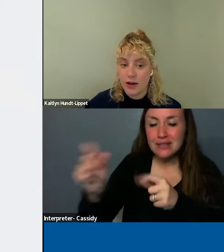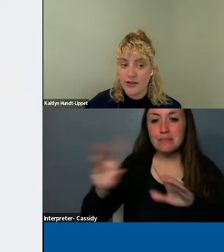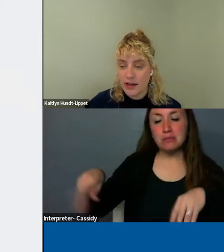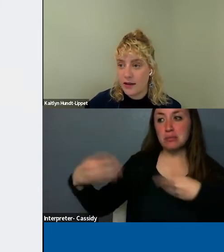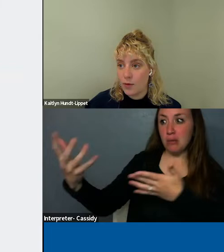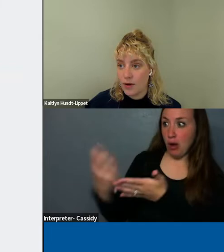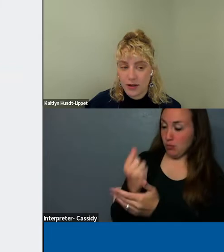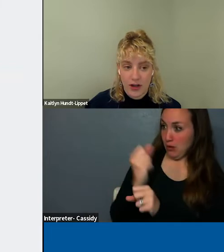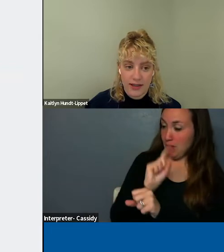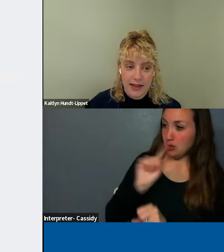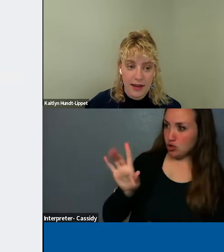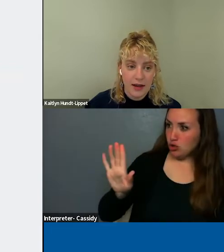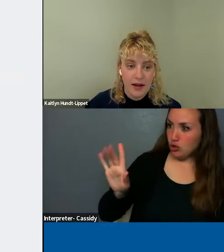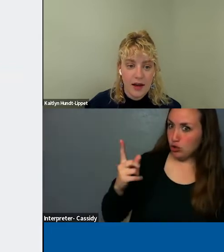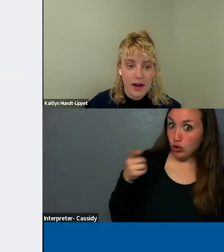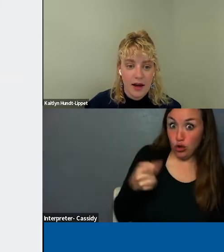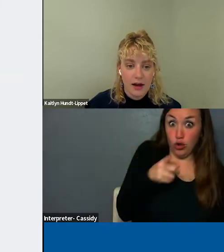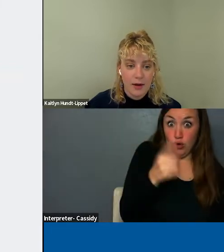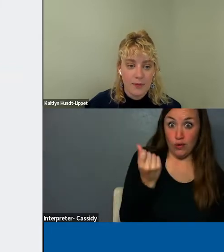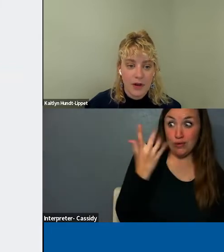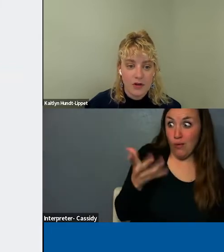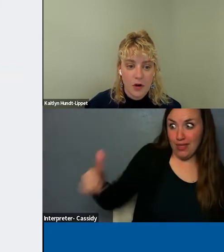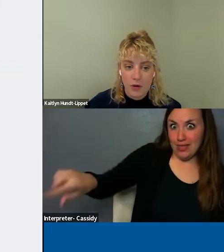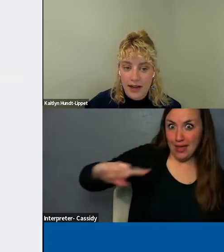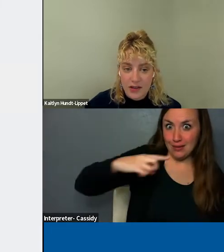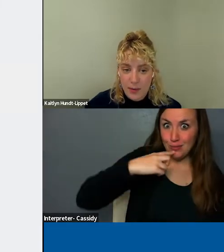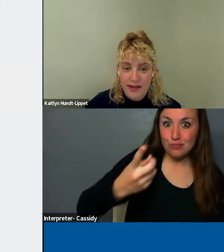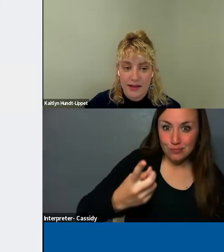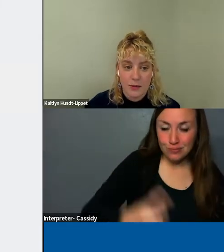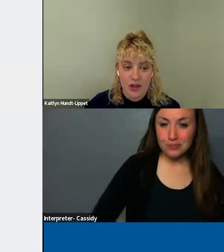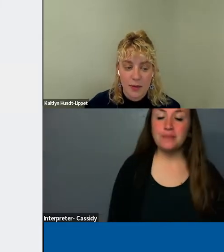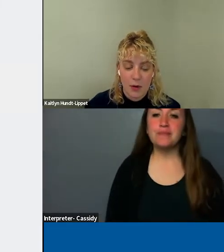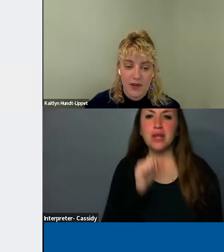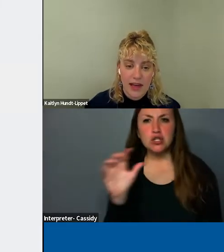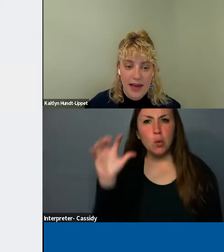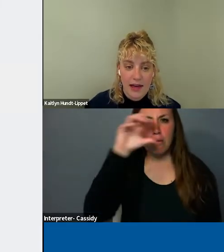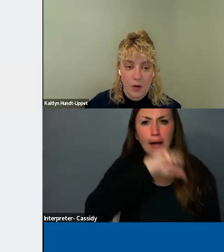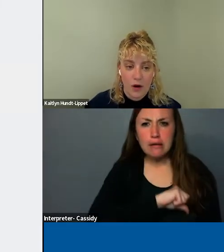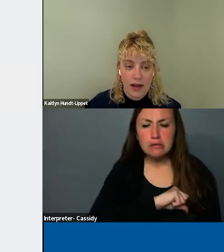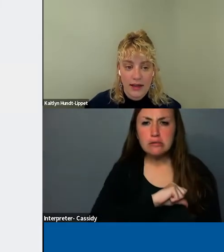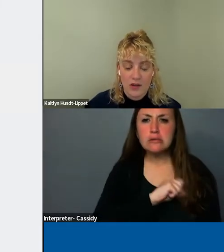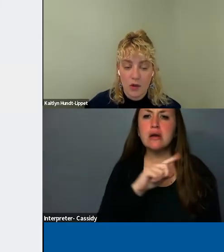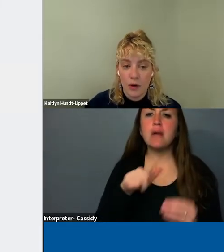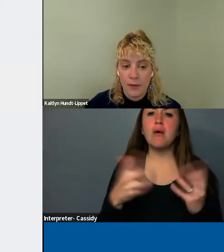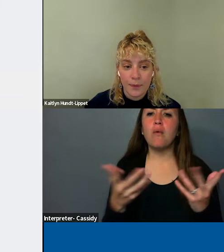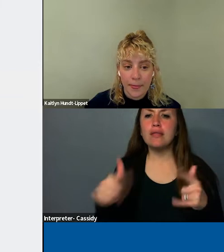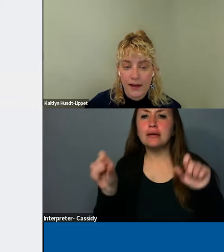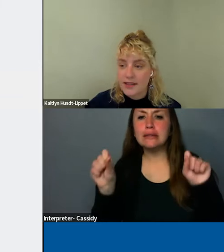that you're understanding what they're trying to say. Don't guess or make assumptions about what they can or can't do.